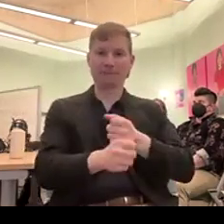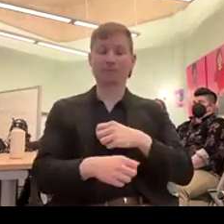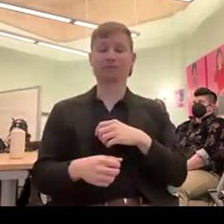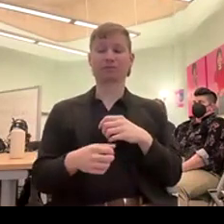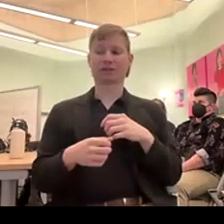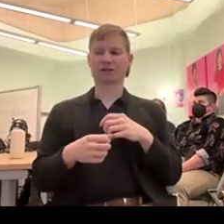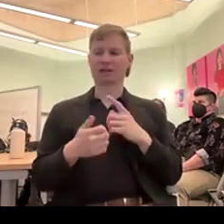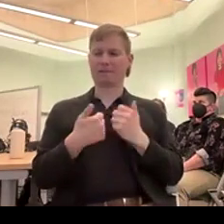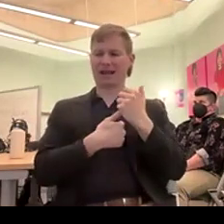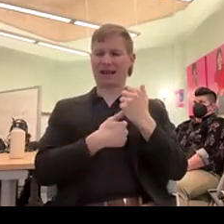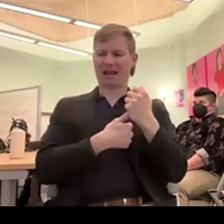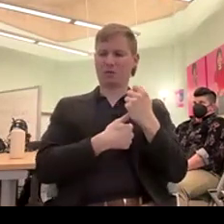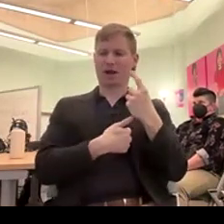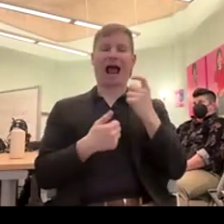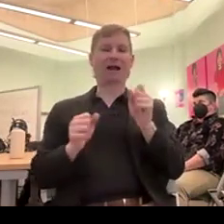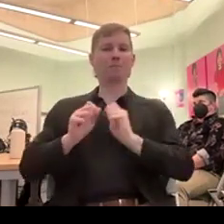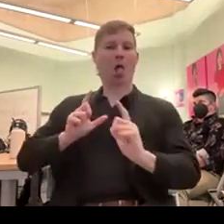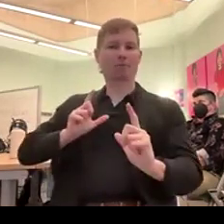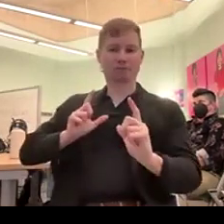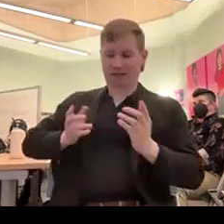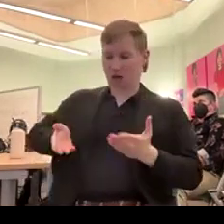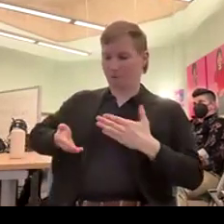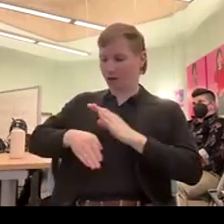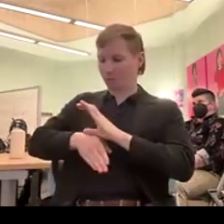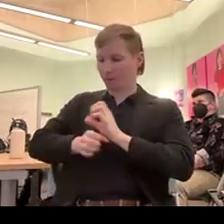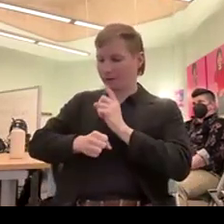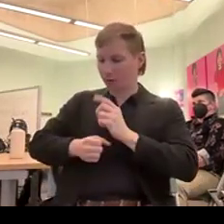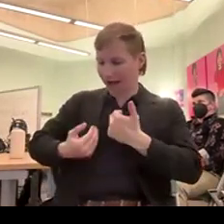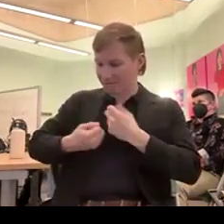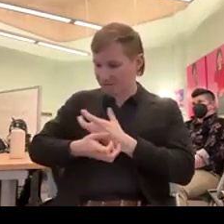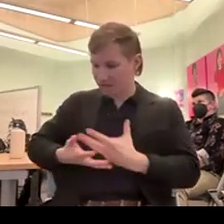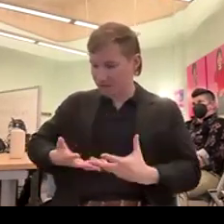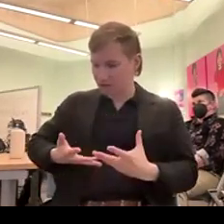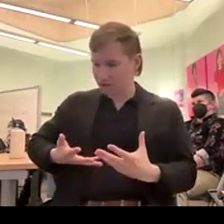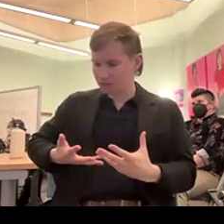if that's the case. I'd say the major one... or let me see, I think I have it pulled up here,